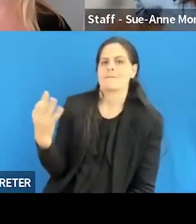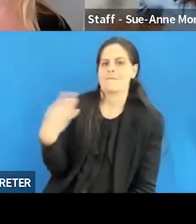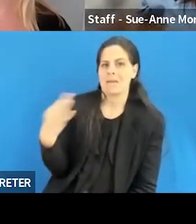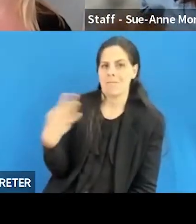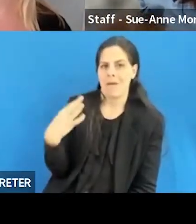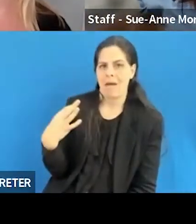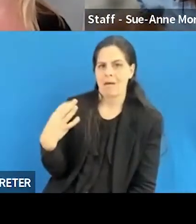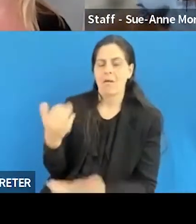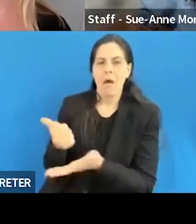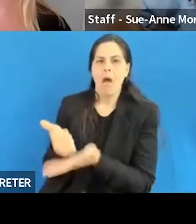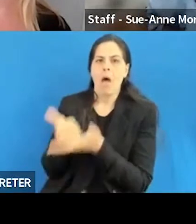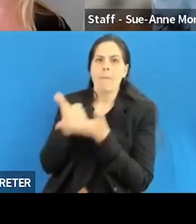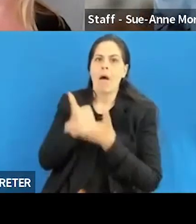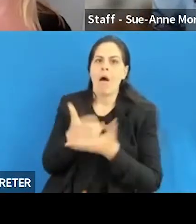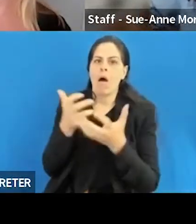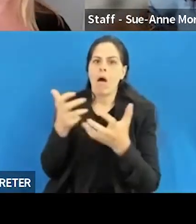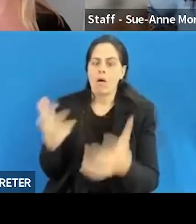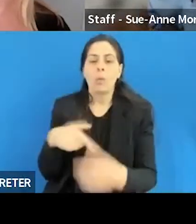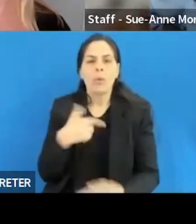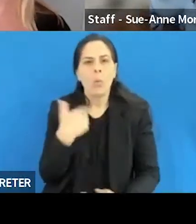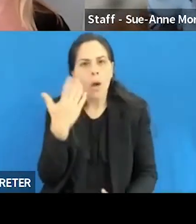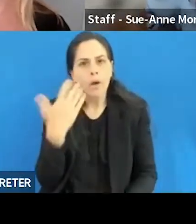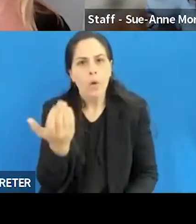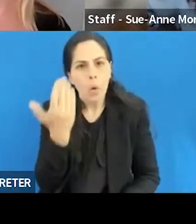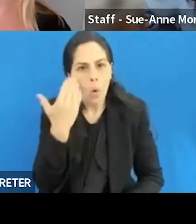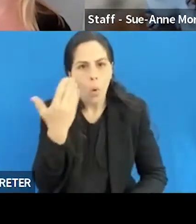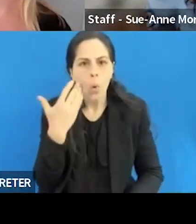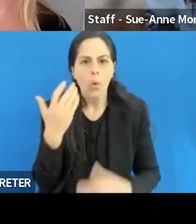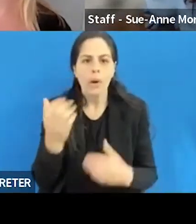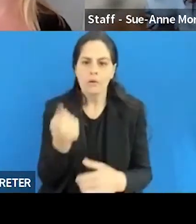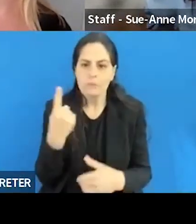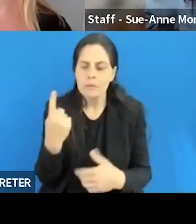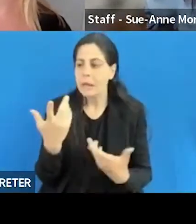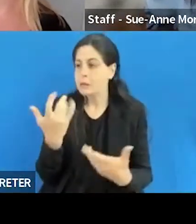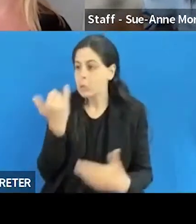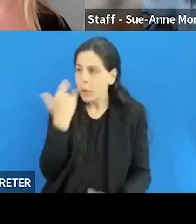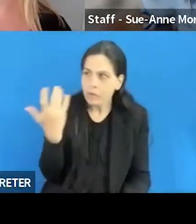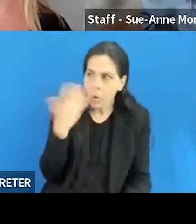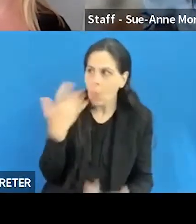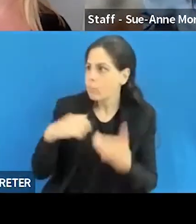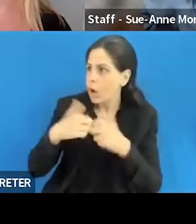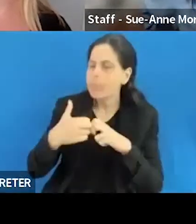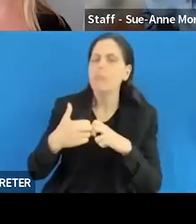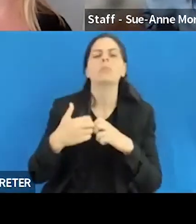"because if we know we can do something about it, "whether it's creating a new contract or filing a claim